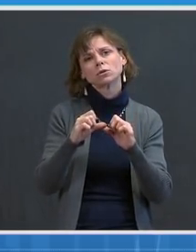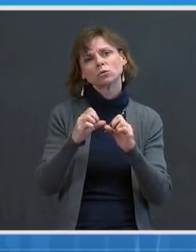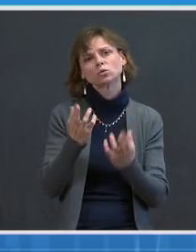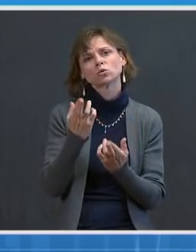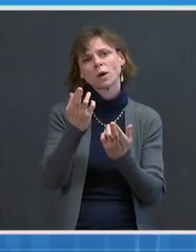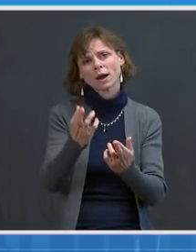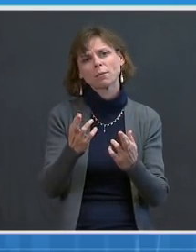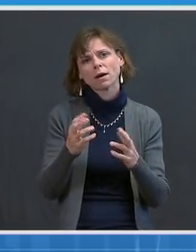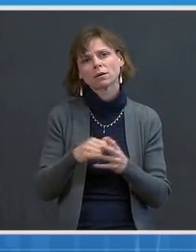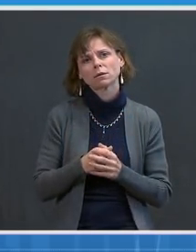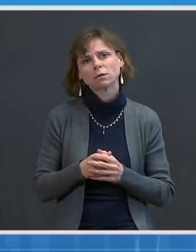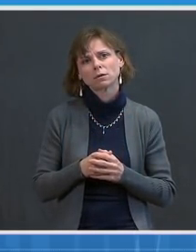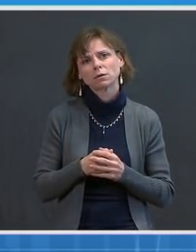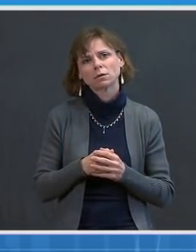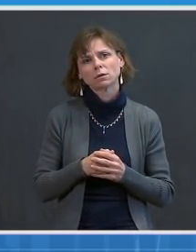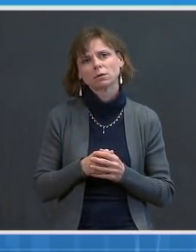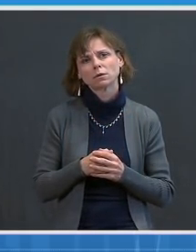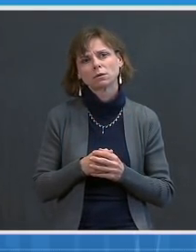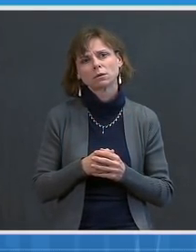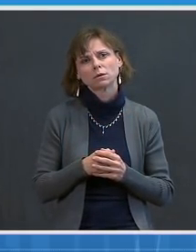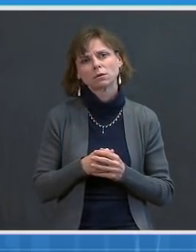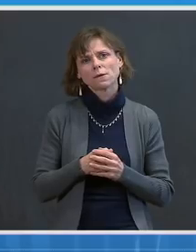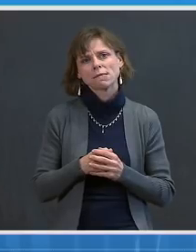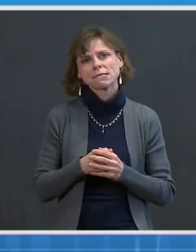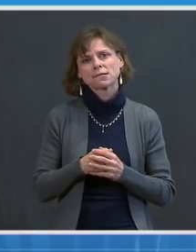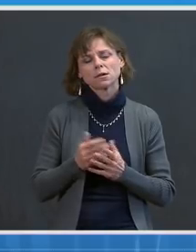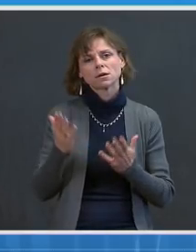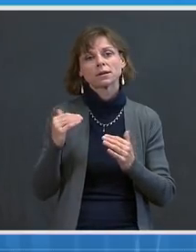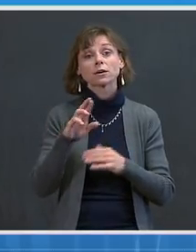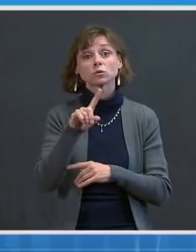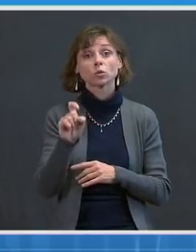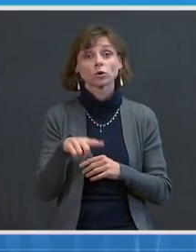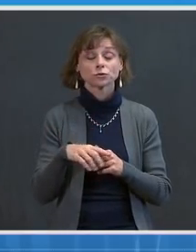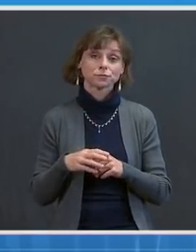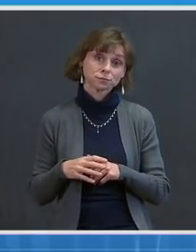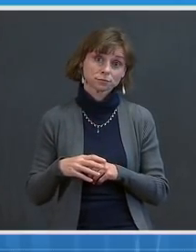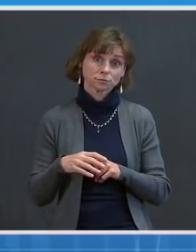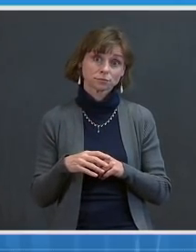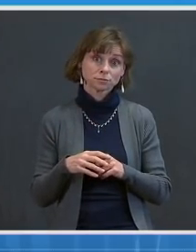Mr. Slavitt: Thank you. Next question, please. Moderator: Next, we'll go to Kaitlan Collins at CNN.